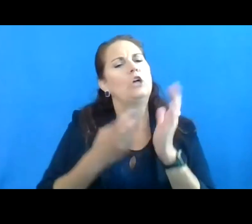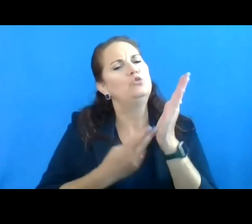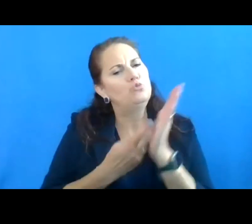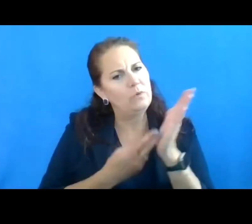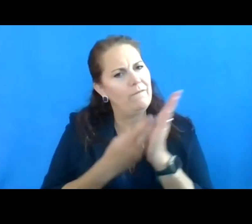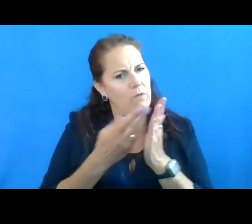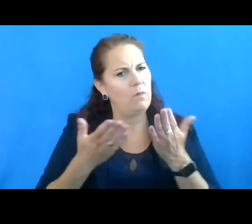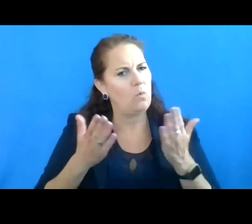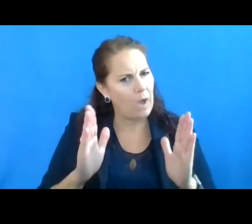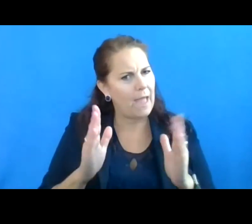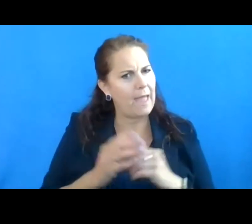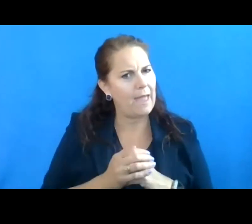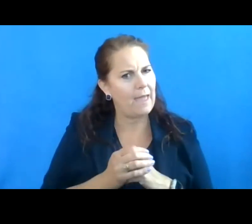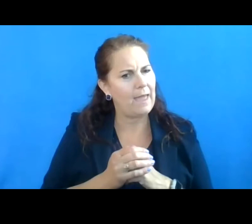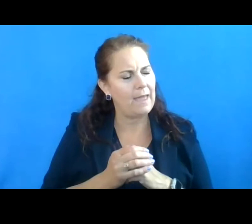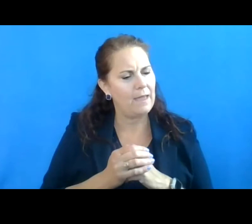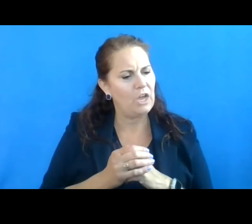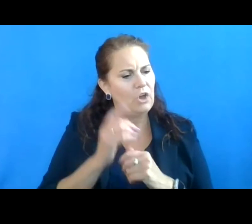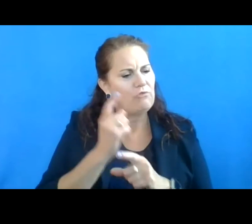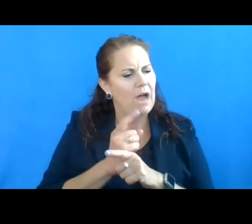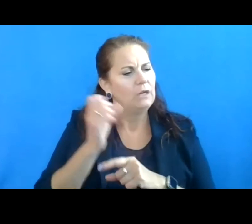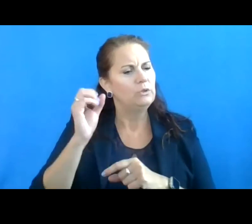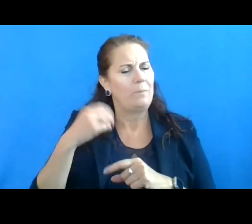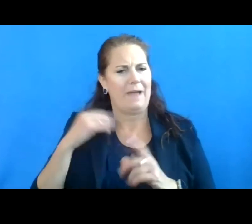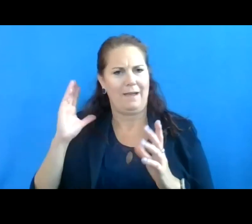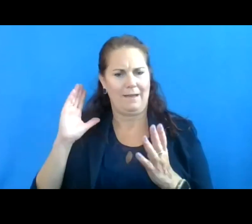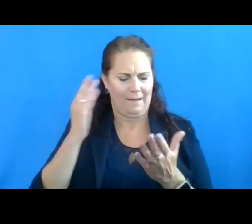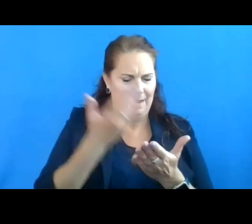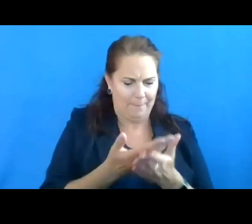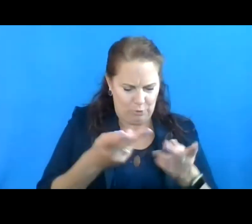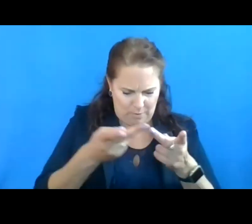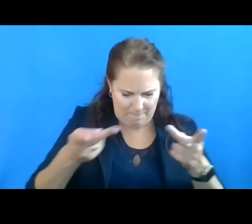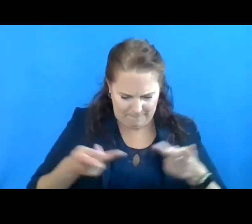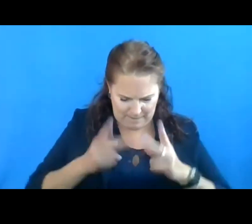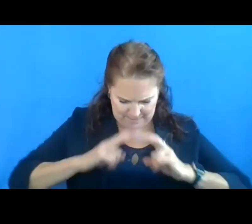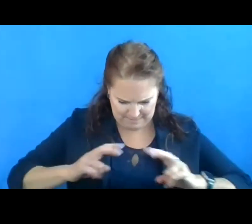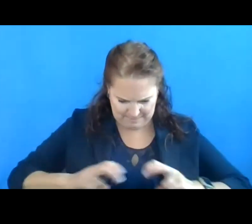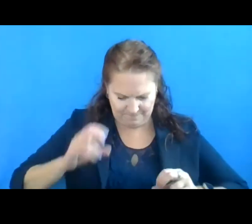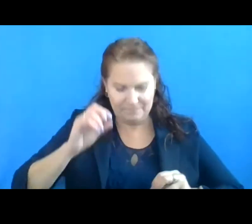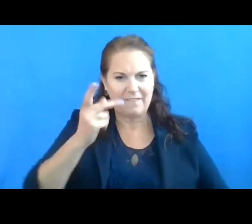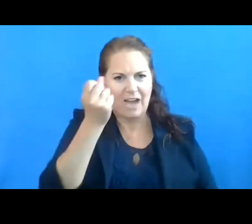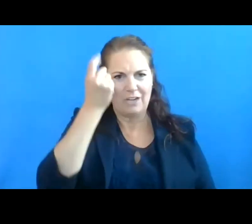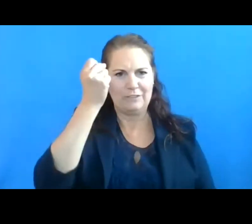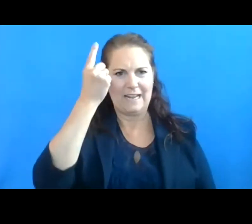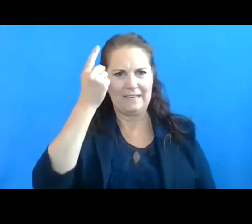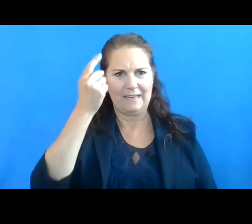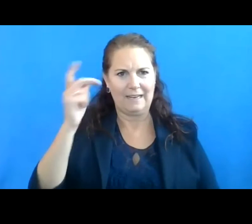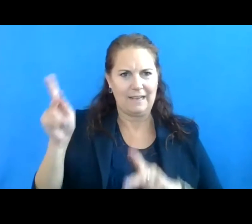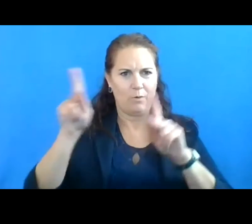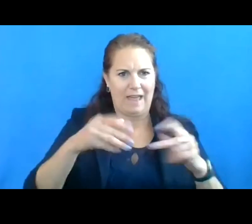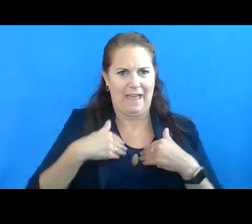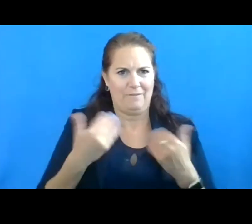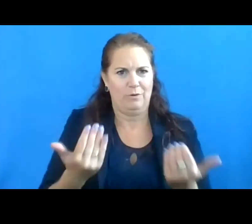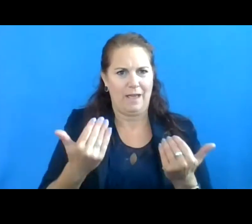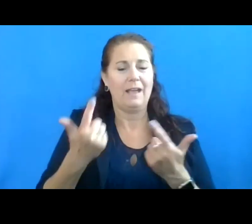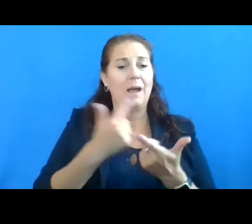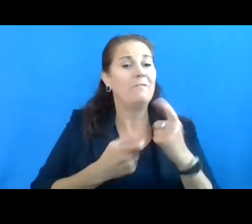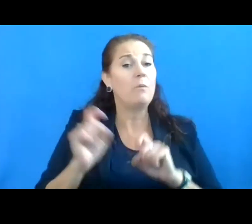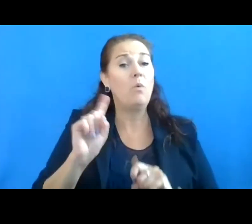So, coming to the place of understanding that I have today really comes from the feast hall